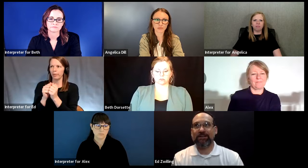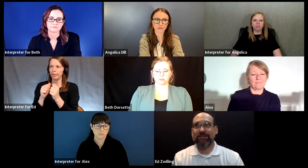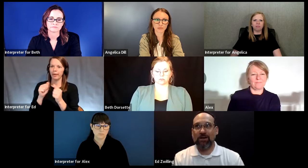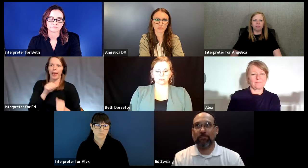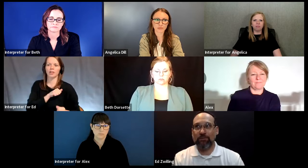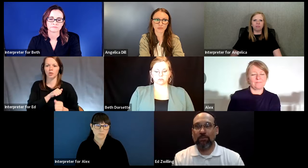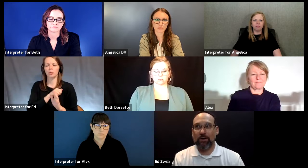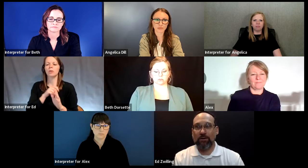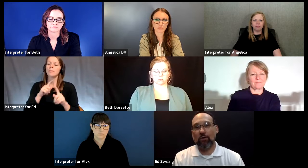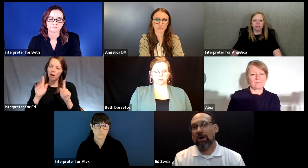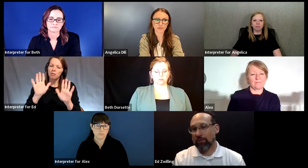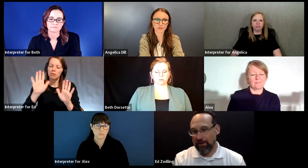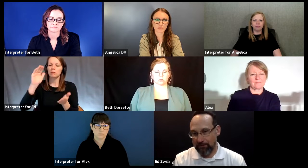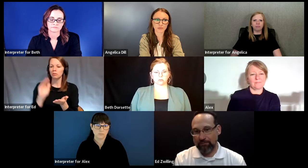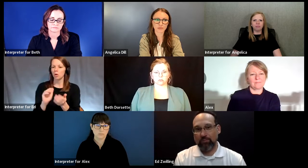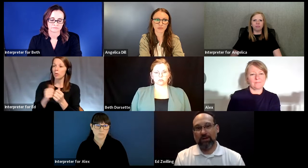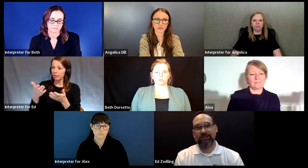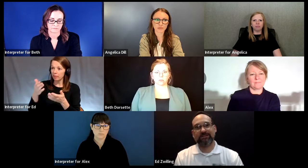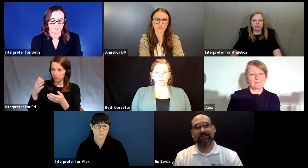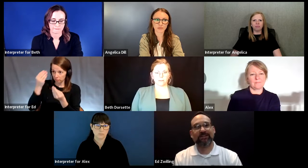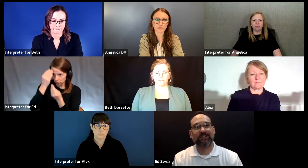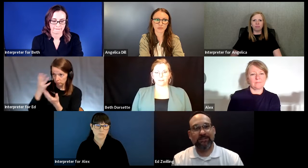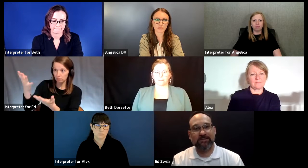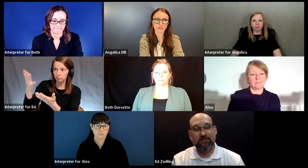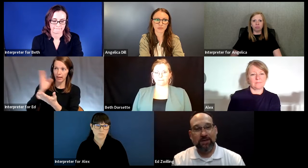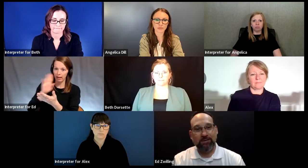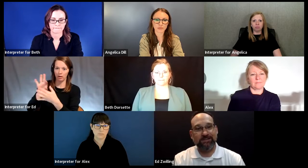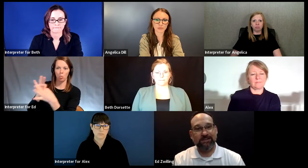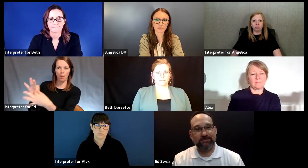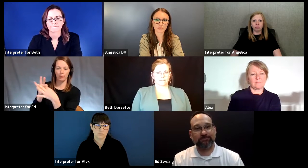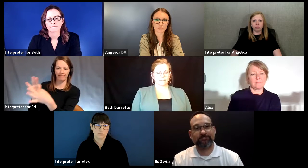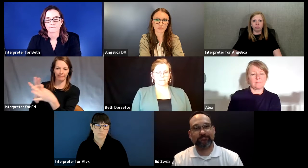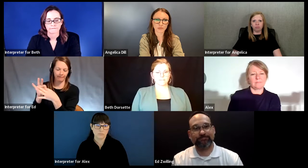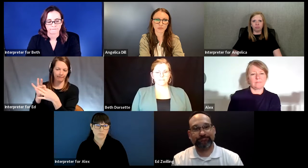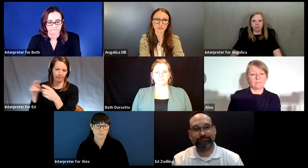It needs to come from a cooperative place, if that makes sense.